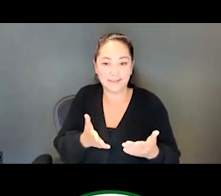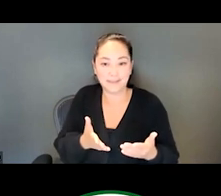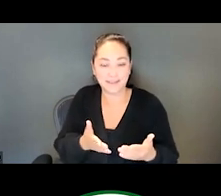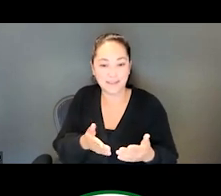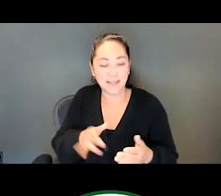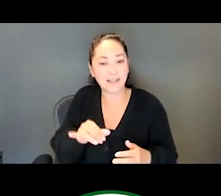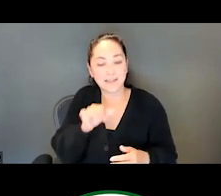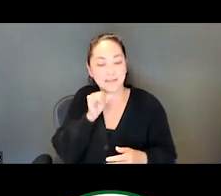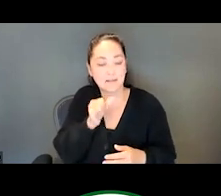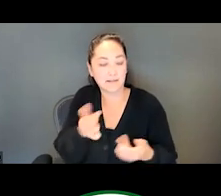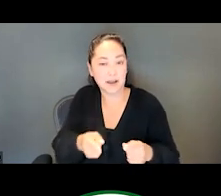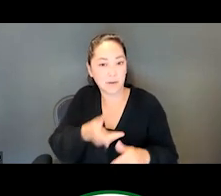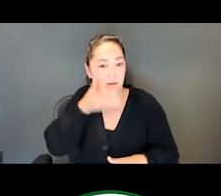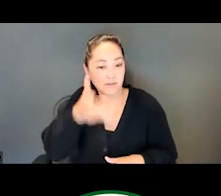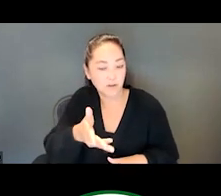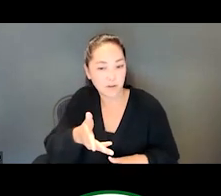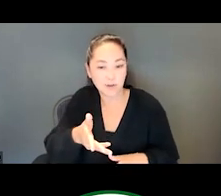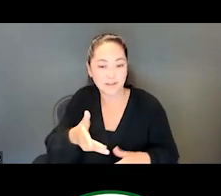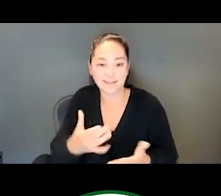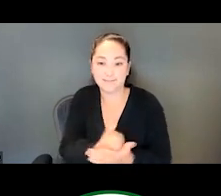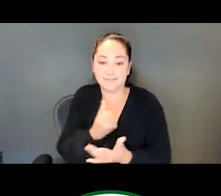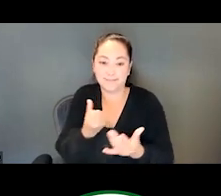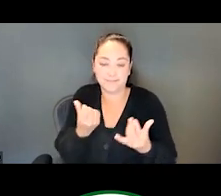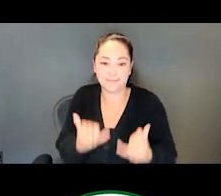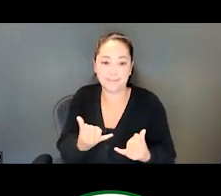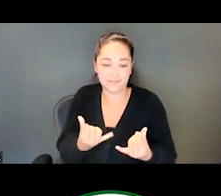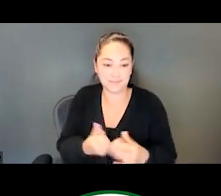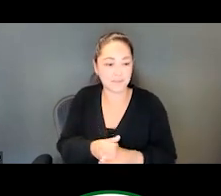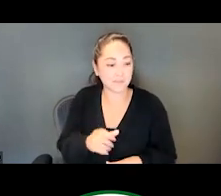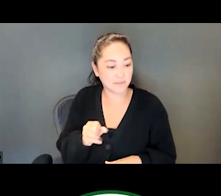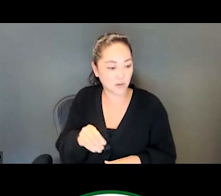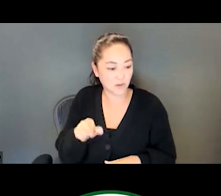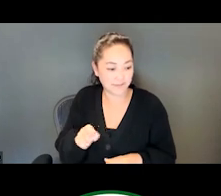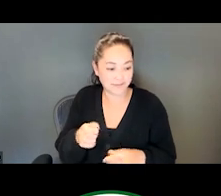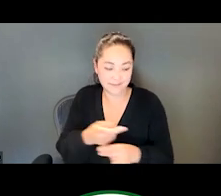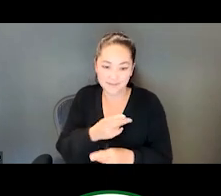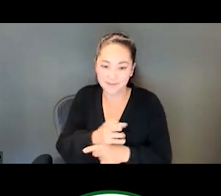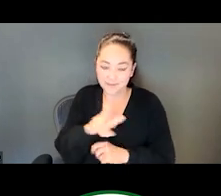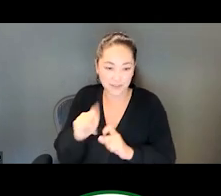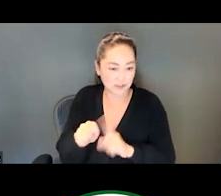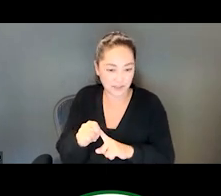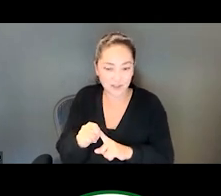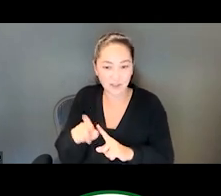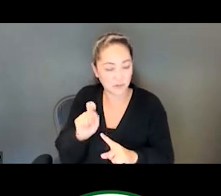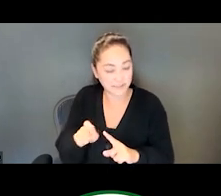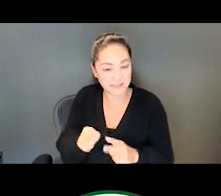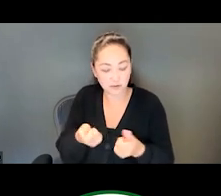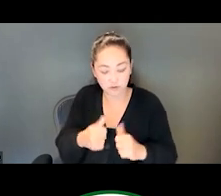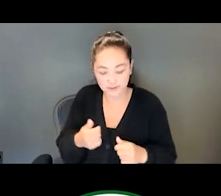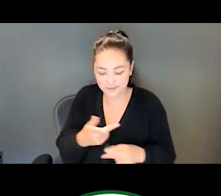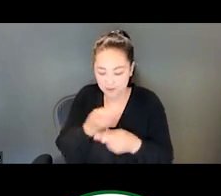that is in both partners and involves working cross-borders that don't really exist. Thanks.